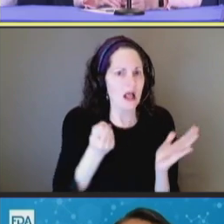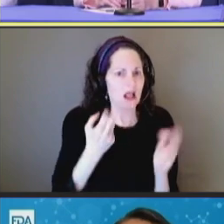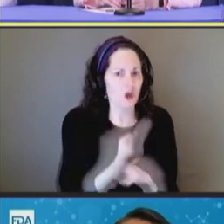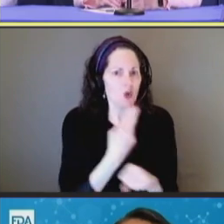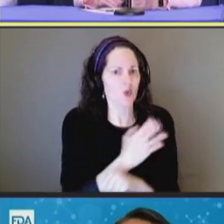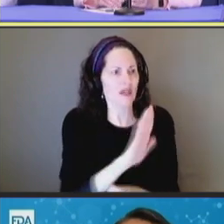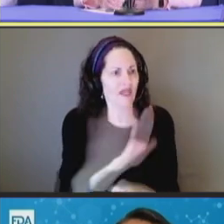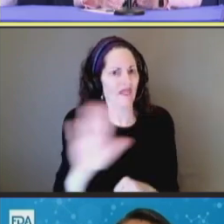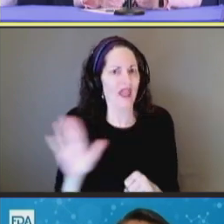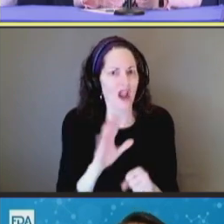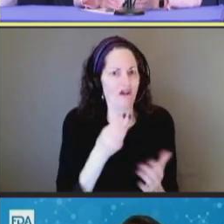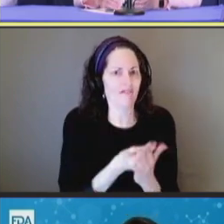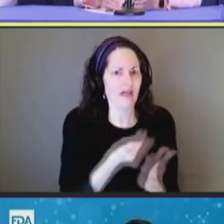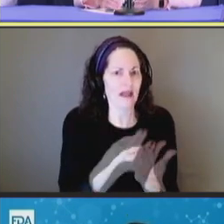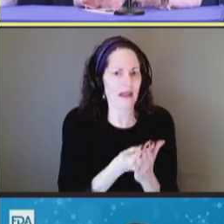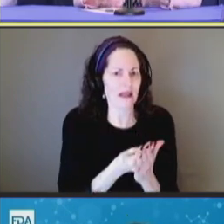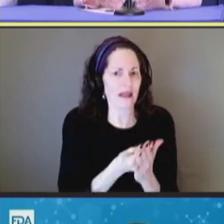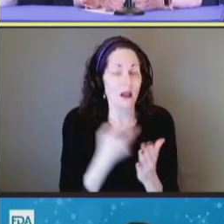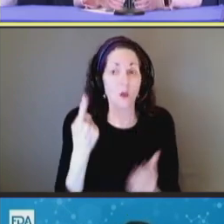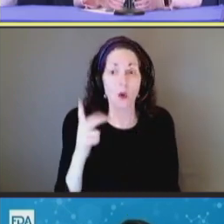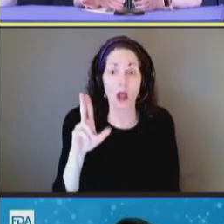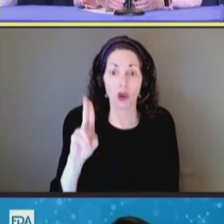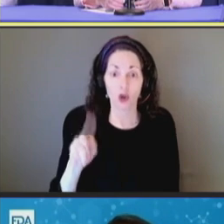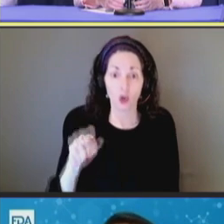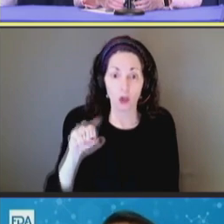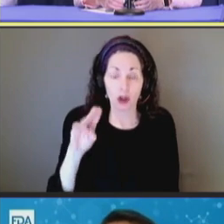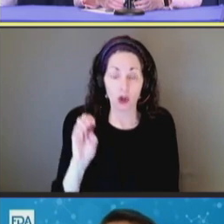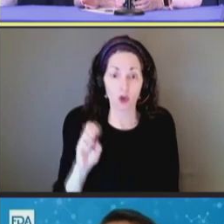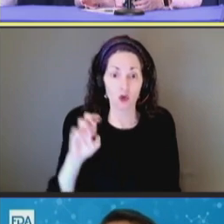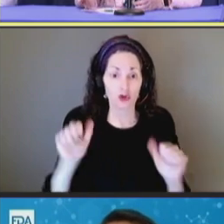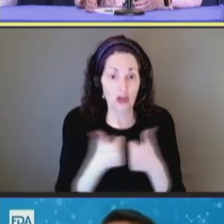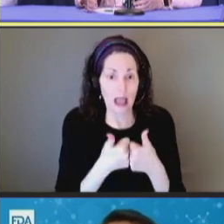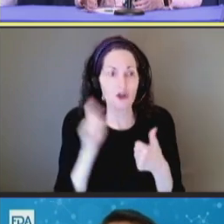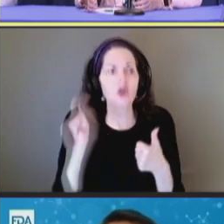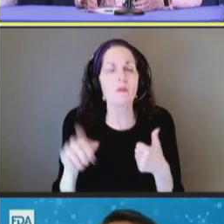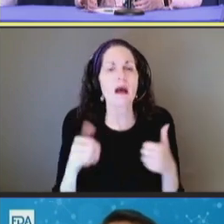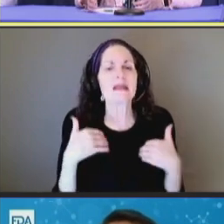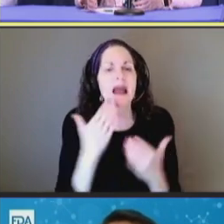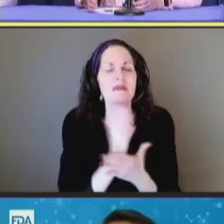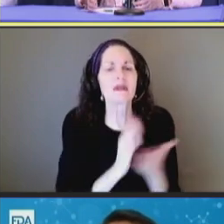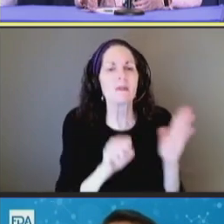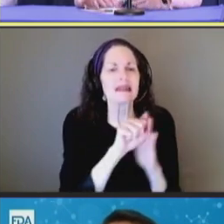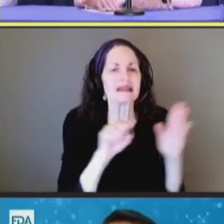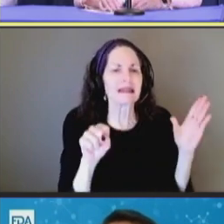unique challenges that you have to have some state contribution to access most Medicaid funding. So,